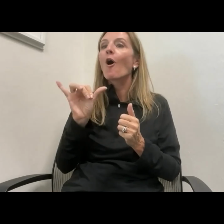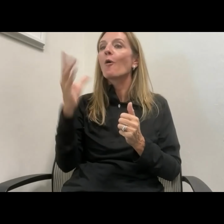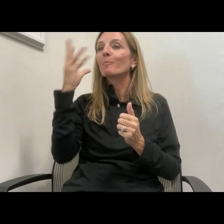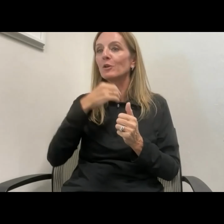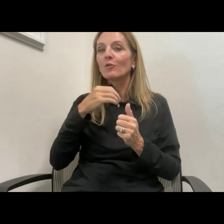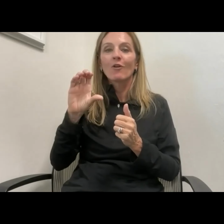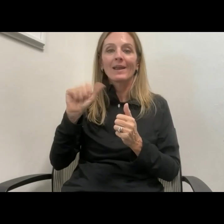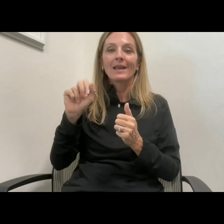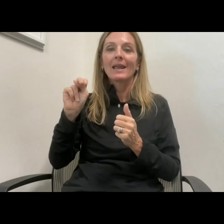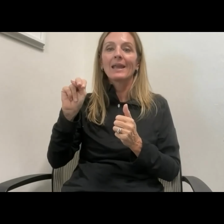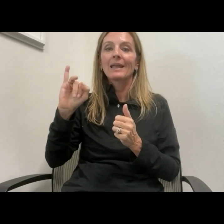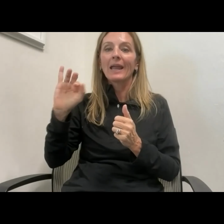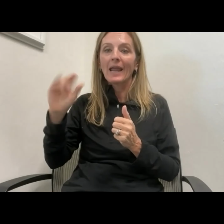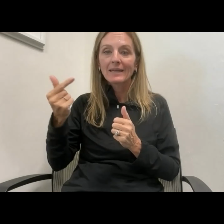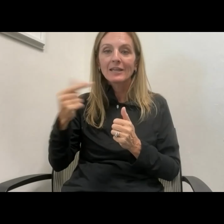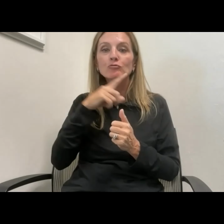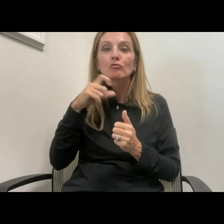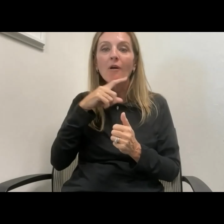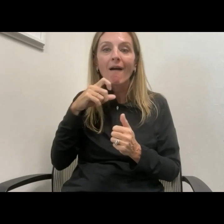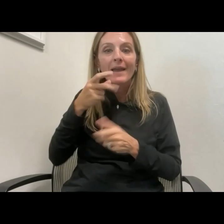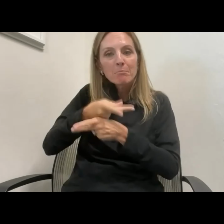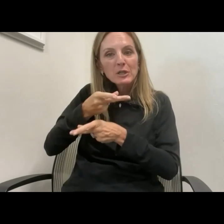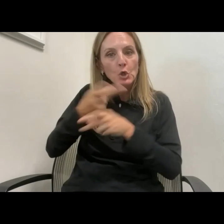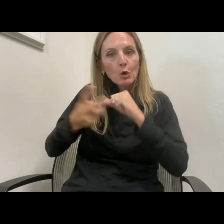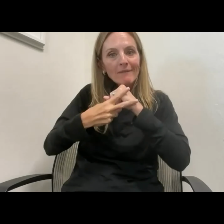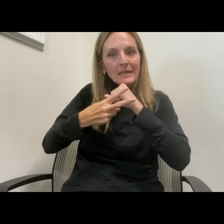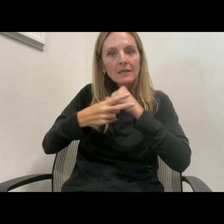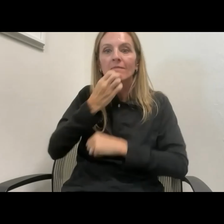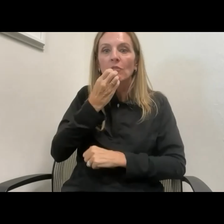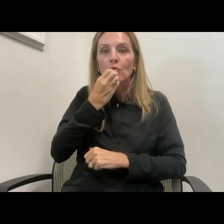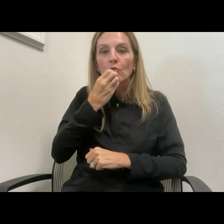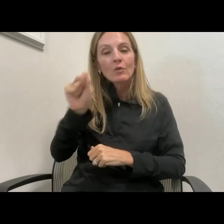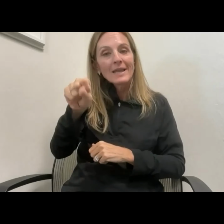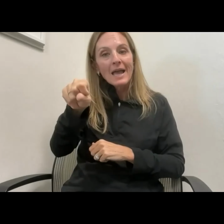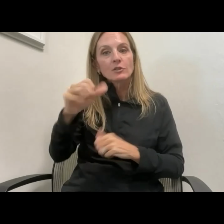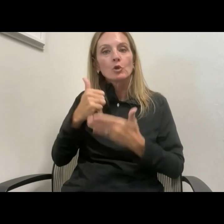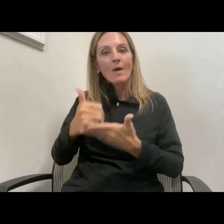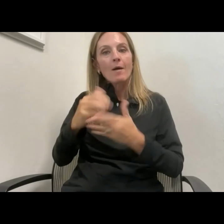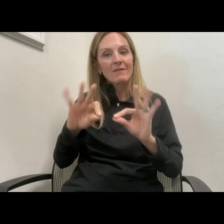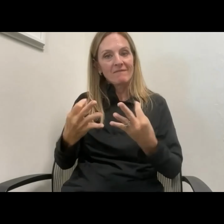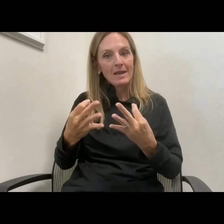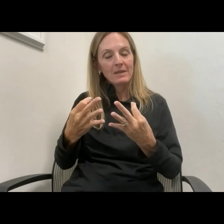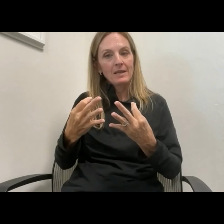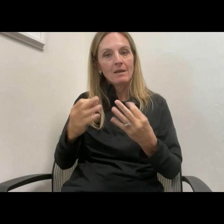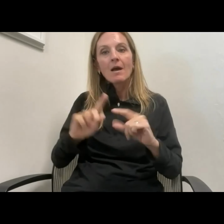drying, preserving food. Yeah so we're helping our family but we're also helping others hey.